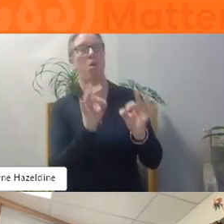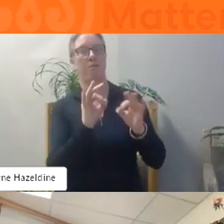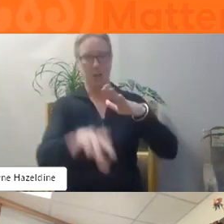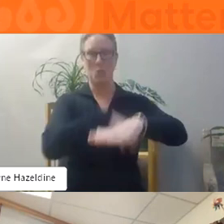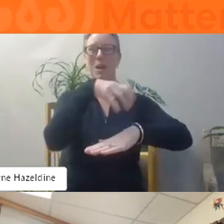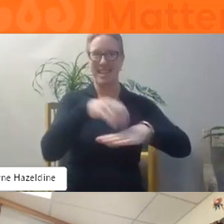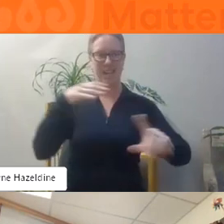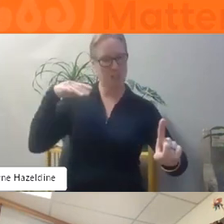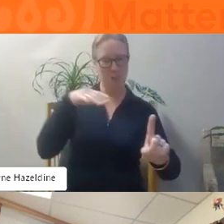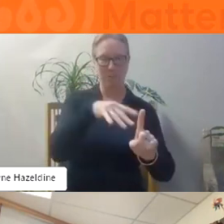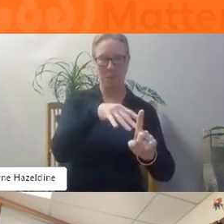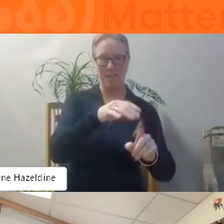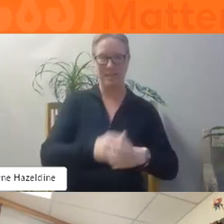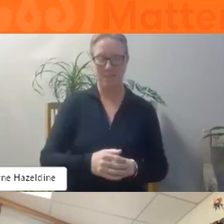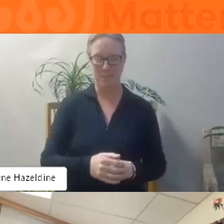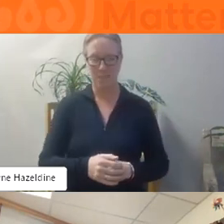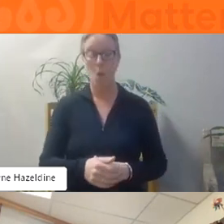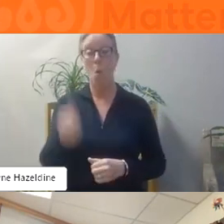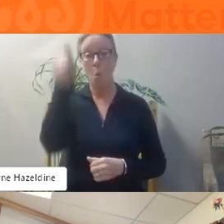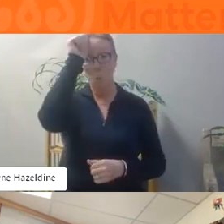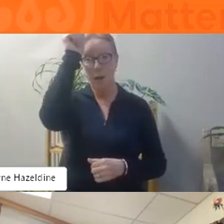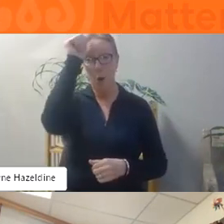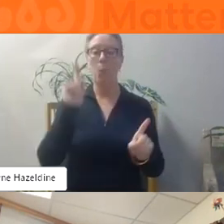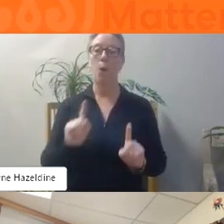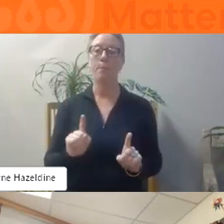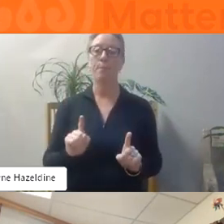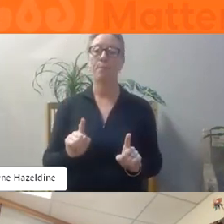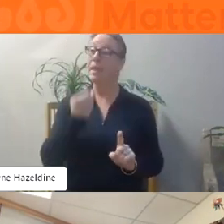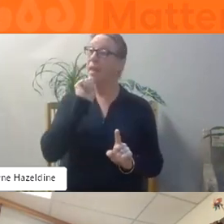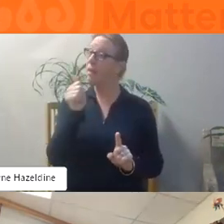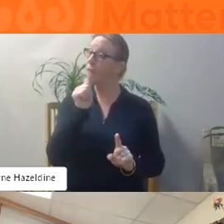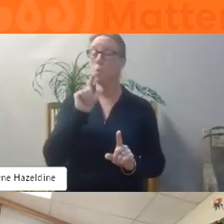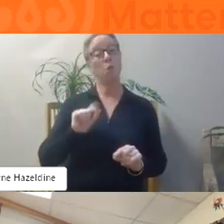through. What we do know is that if you do put things in place,